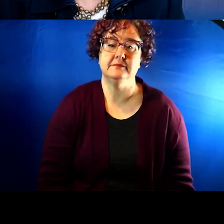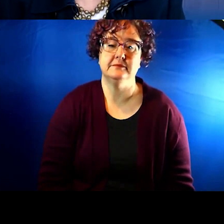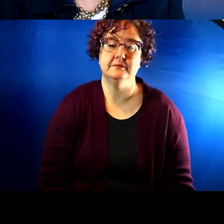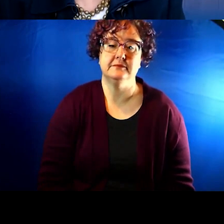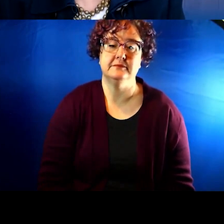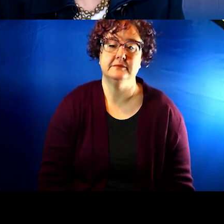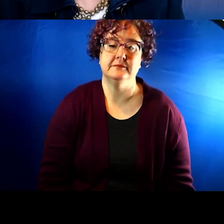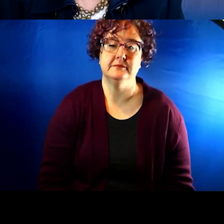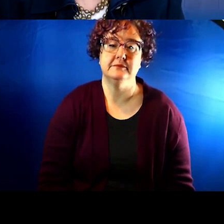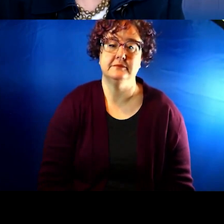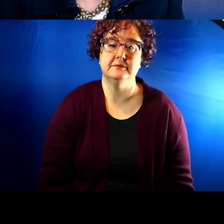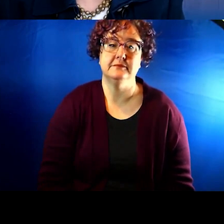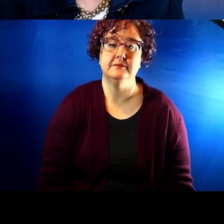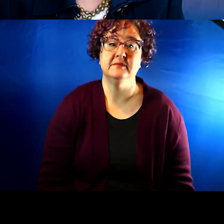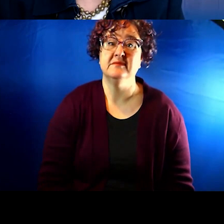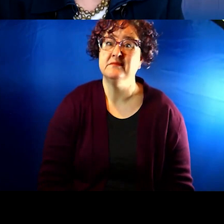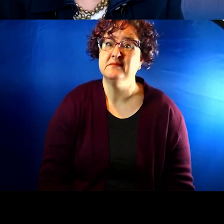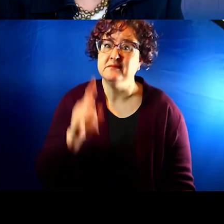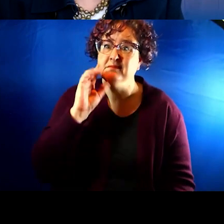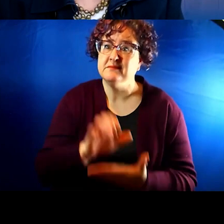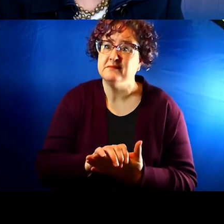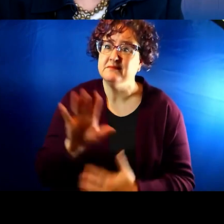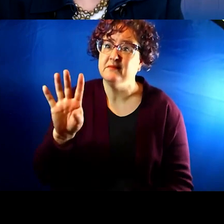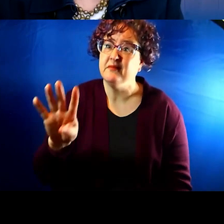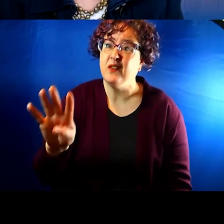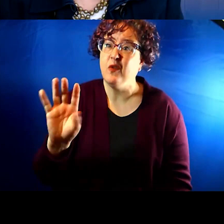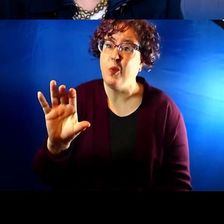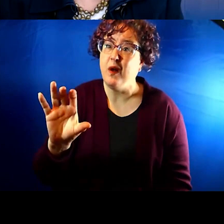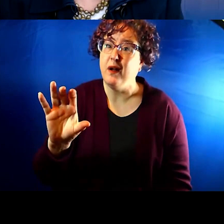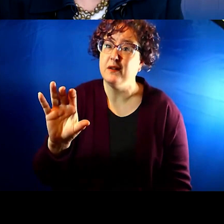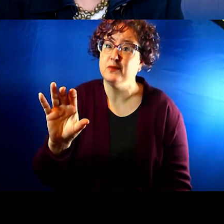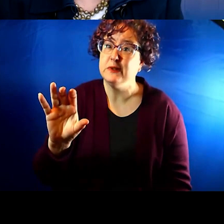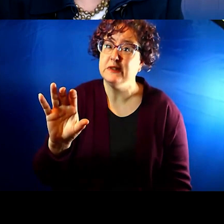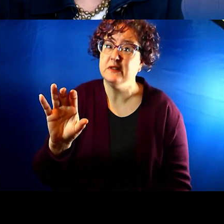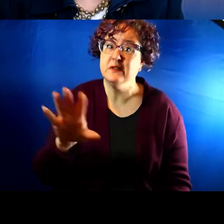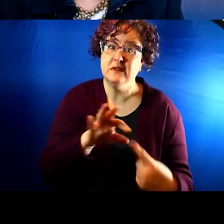CAN YOU BELIEVE IT? WE HAVE HAD OVER 400 UNIQUE SPEAKERS. IT IS INCREDIBLE.